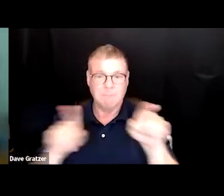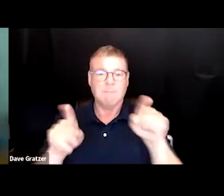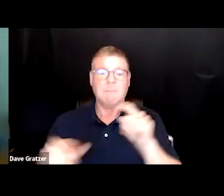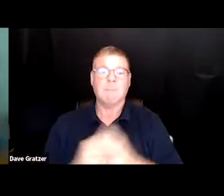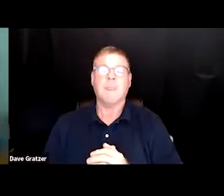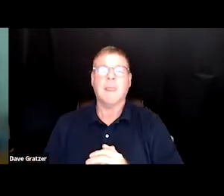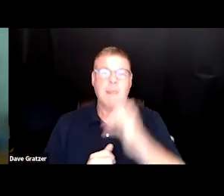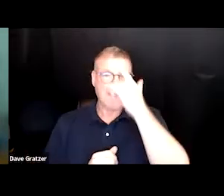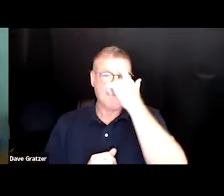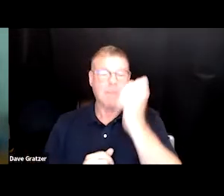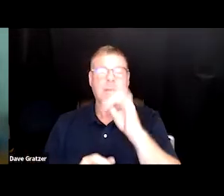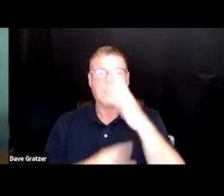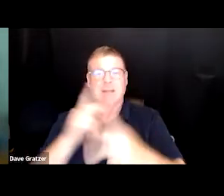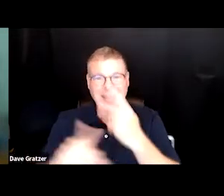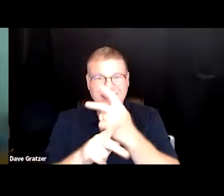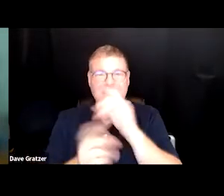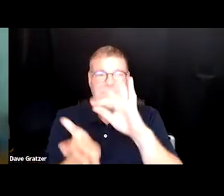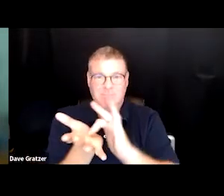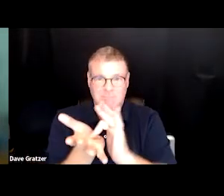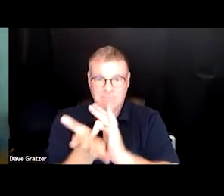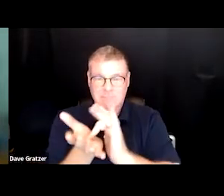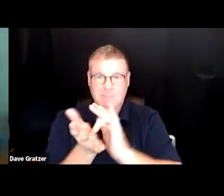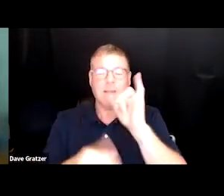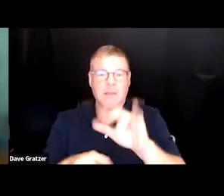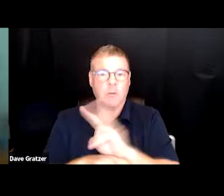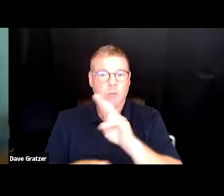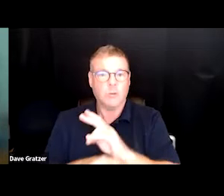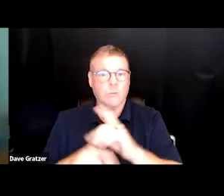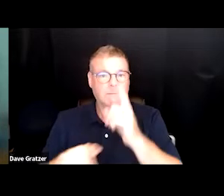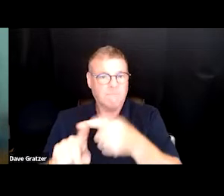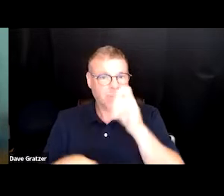because of the kinds of medications that are used as a result of that.